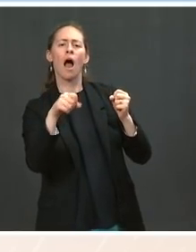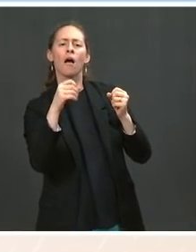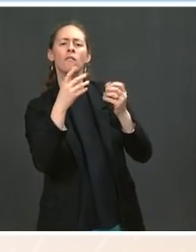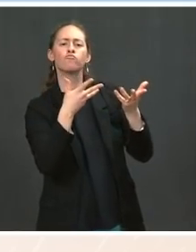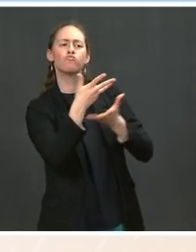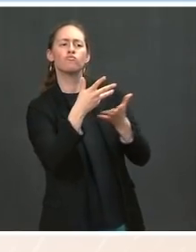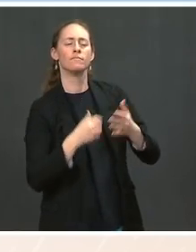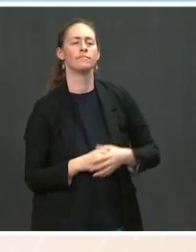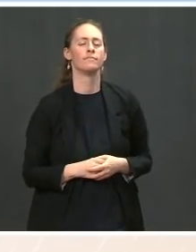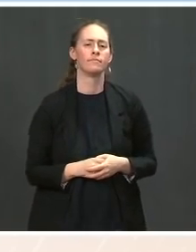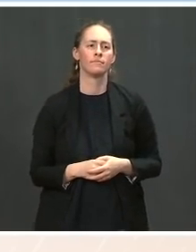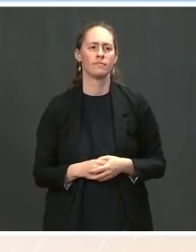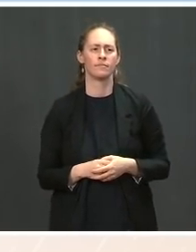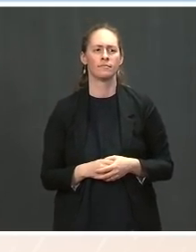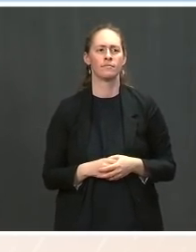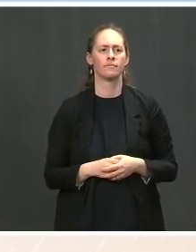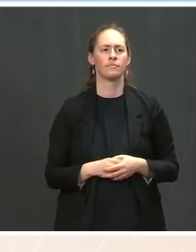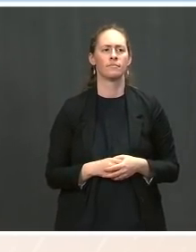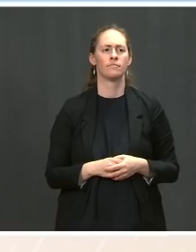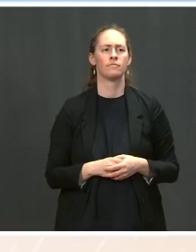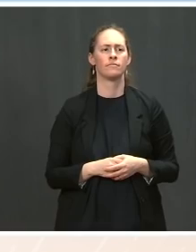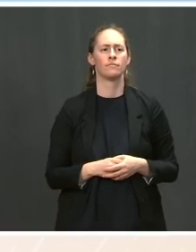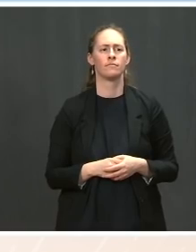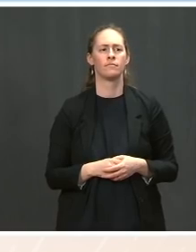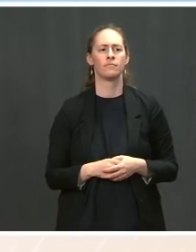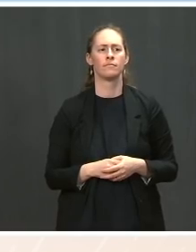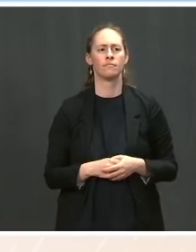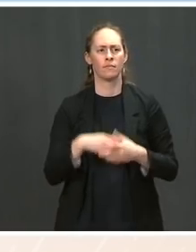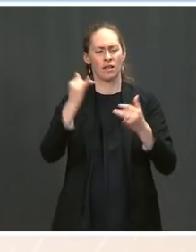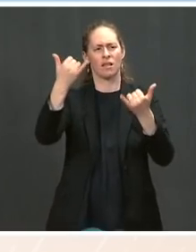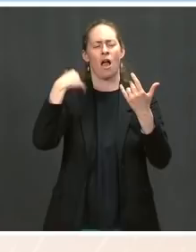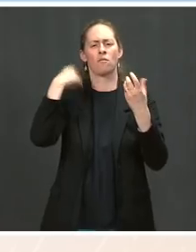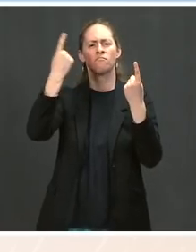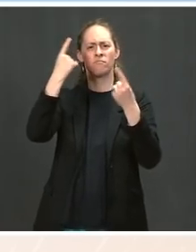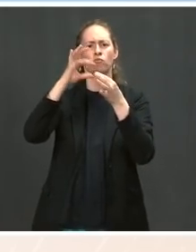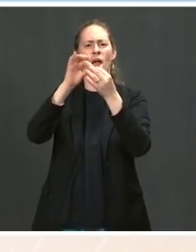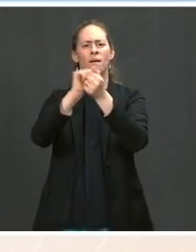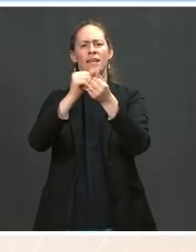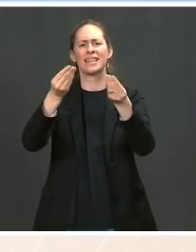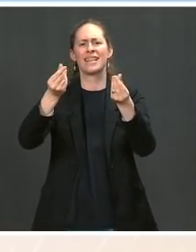is about the Bureau of Land Management. We have reporting that President Biden is considering